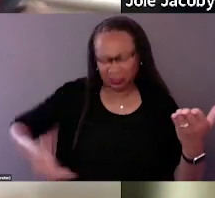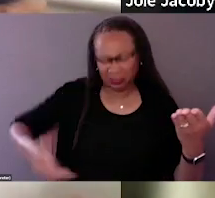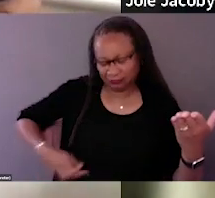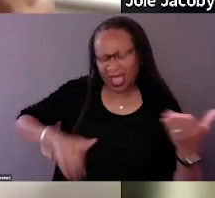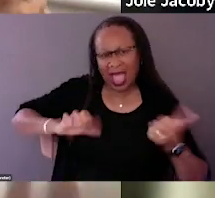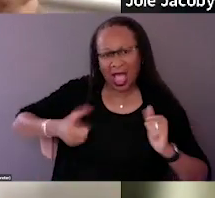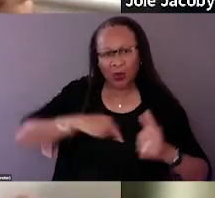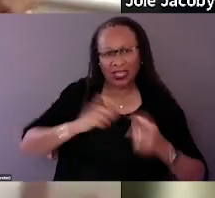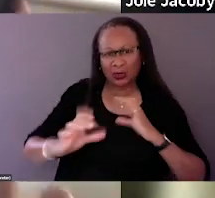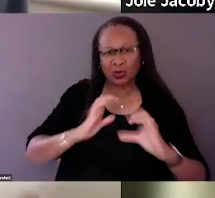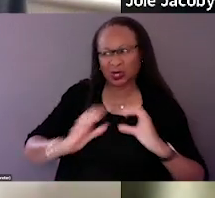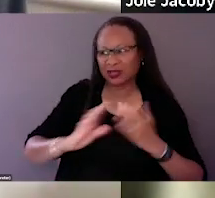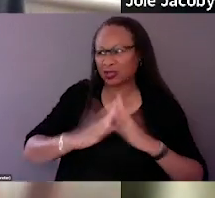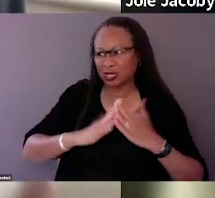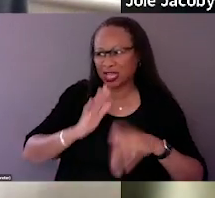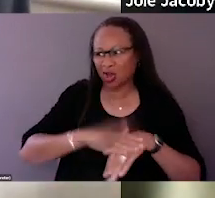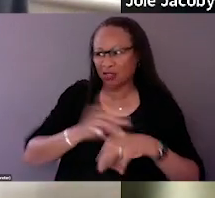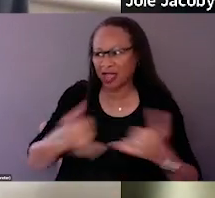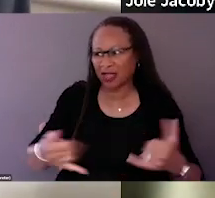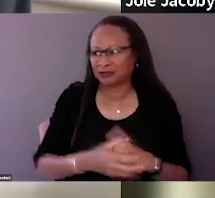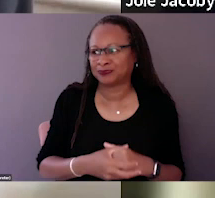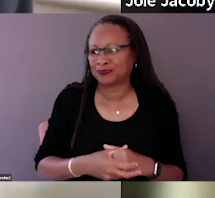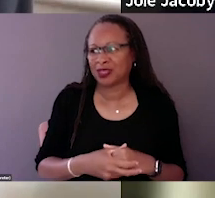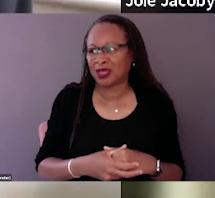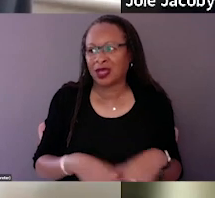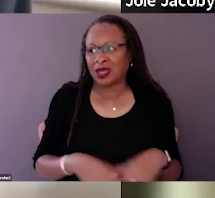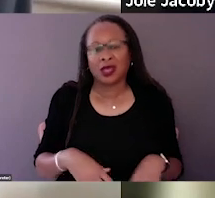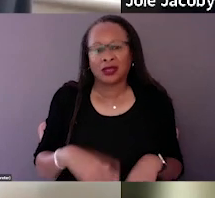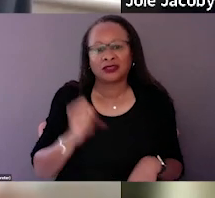there was no way we do a documentary about Black Twitter